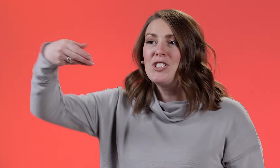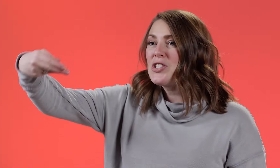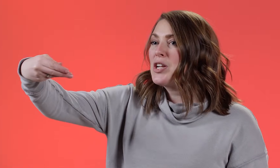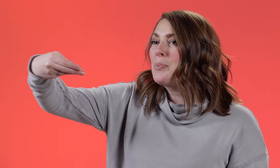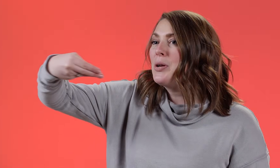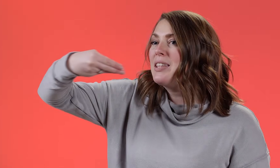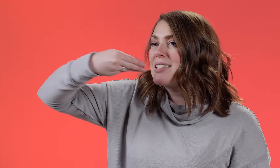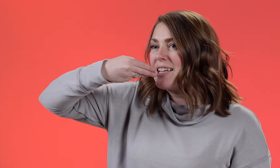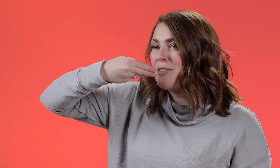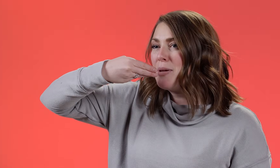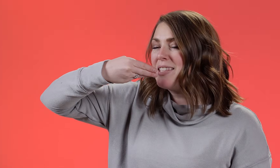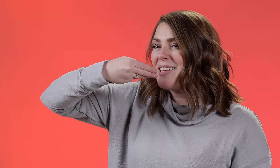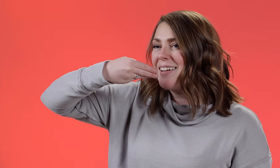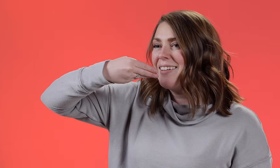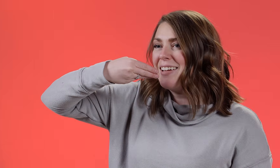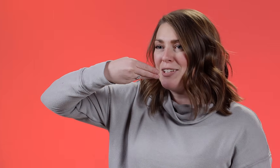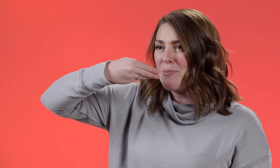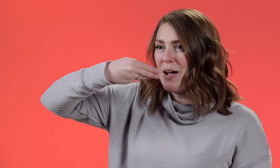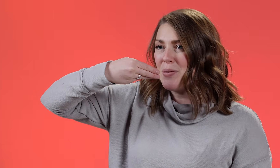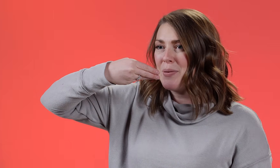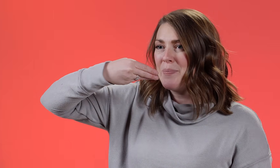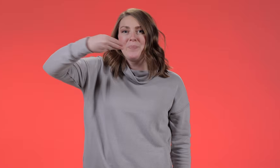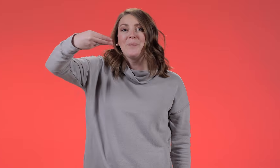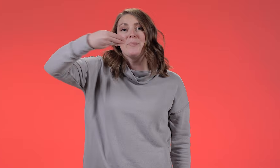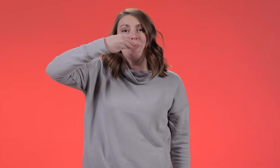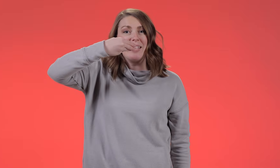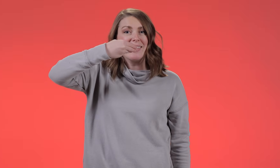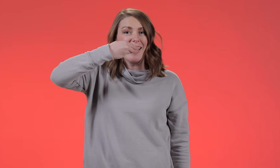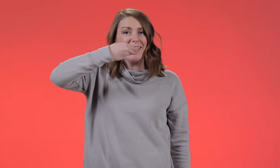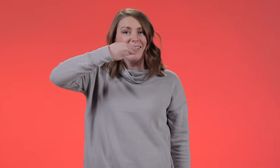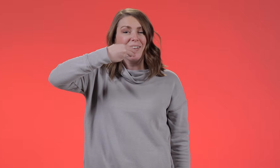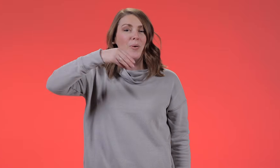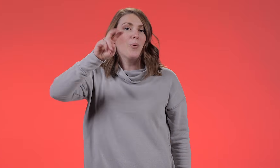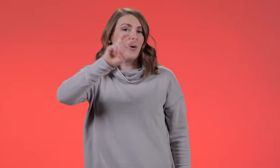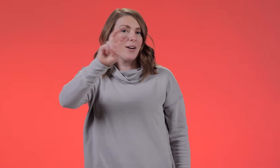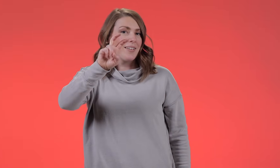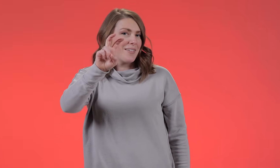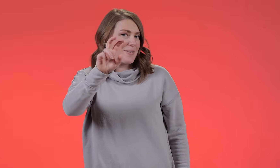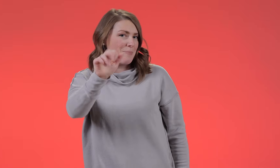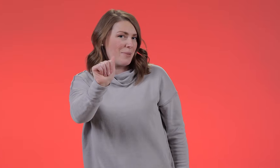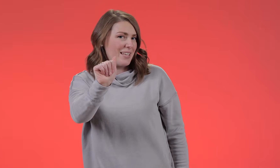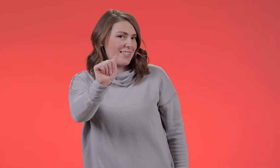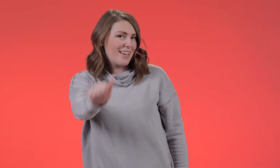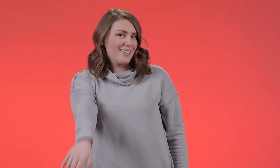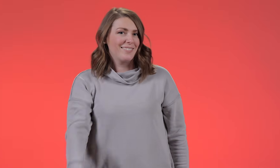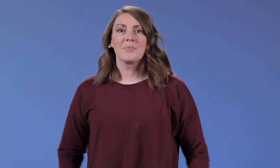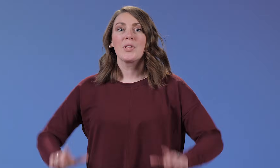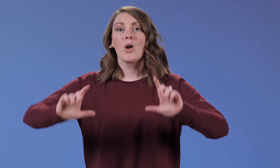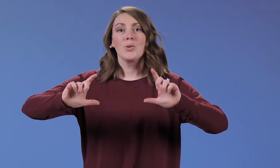Just like you're putting the slice of pizza in your mouth. Pizza or pizza?